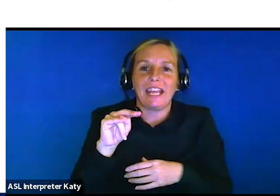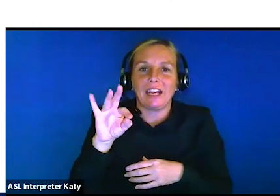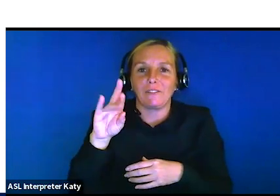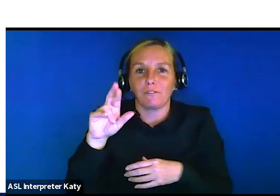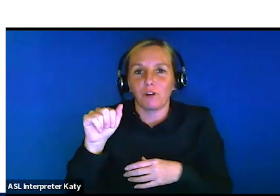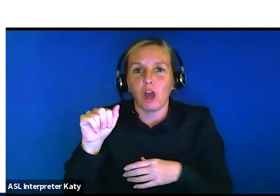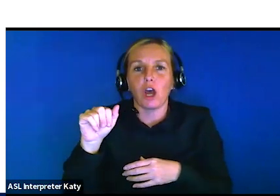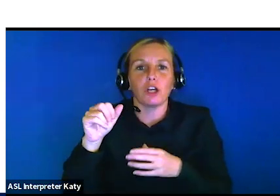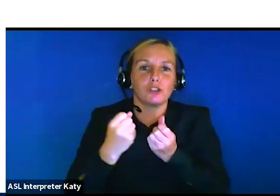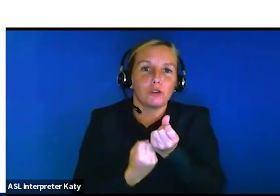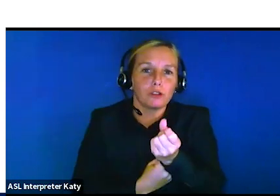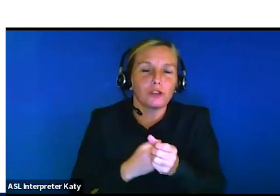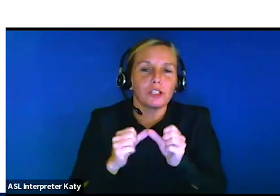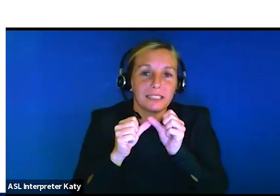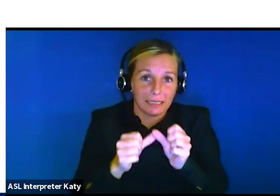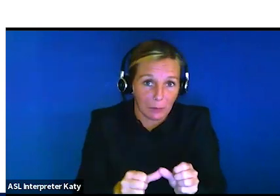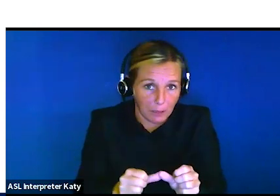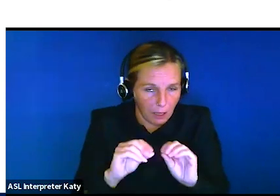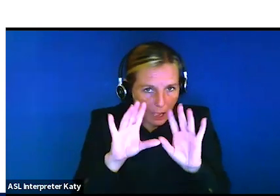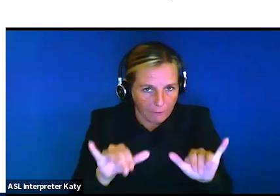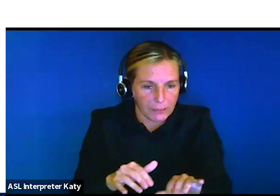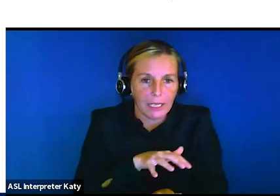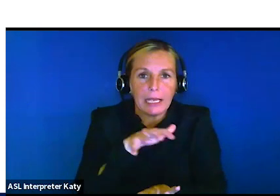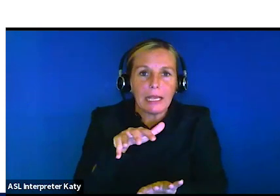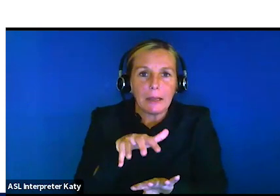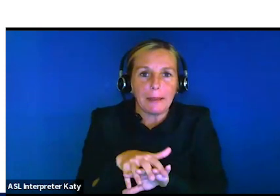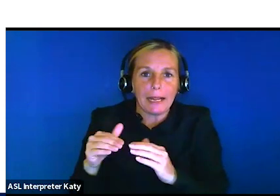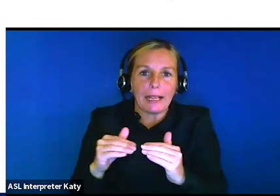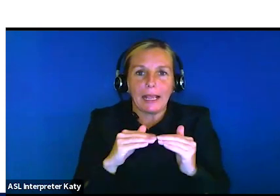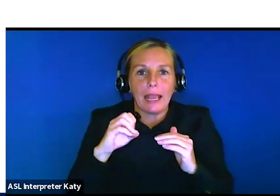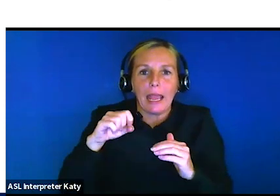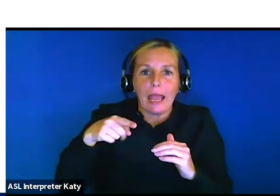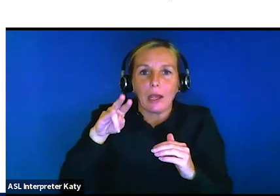With that, obviously embedding equity into the crisis system,